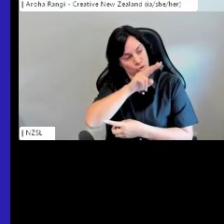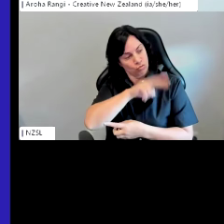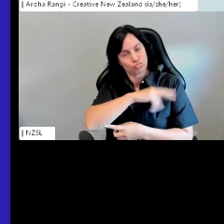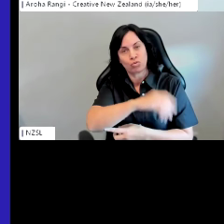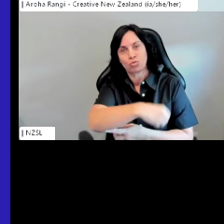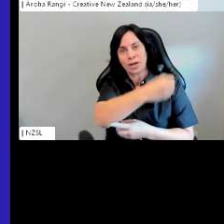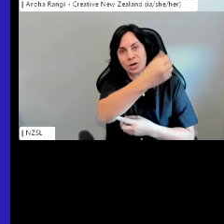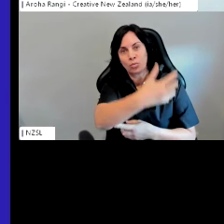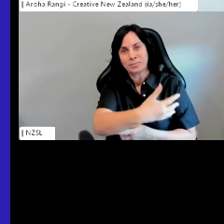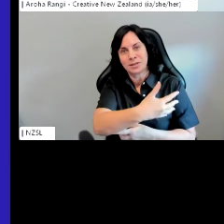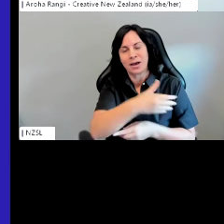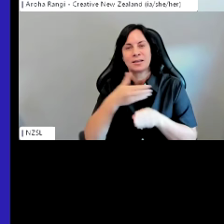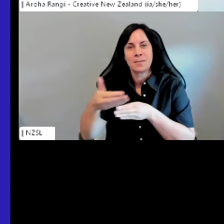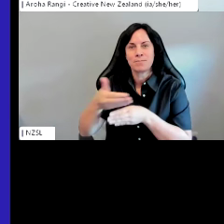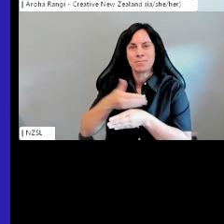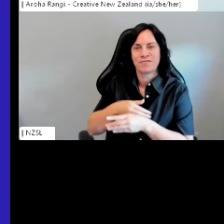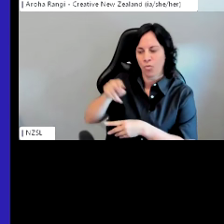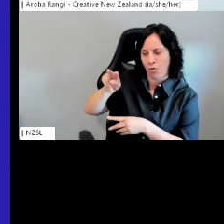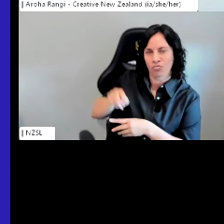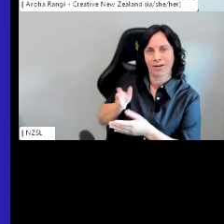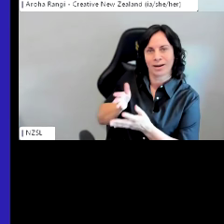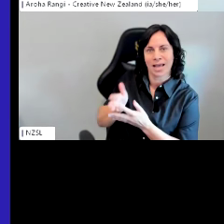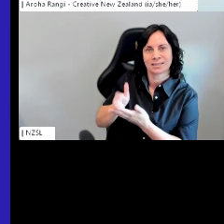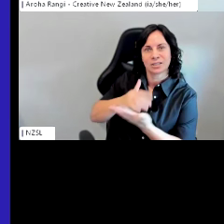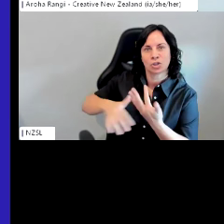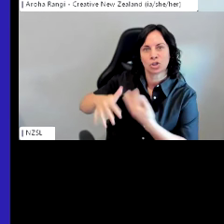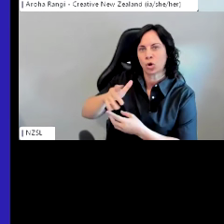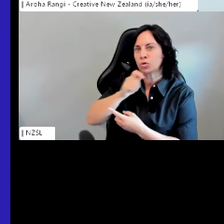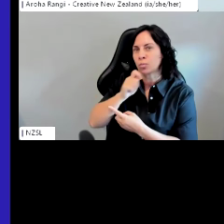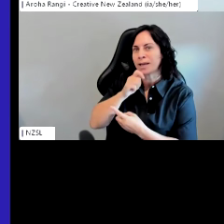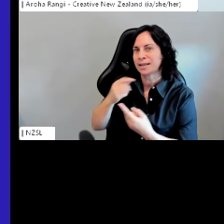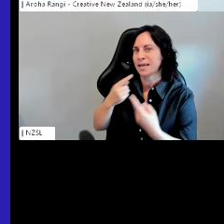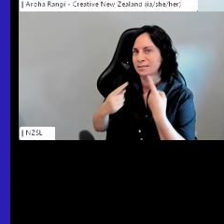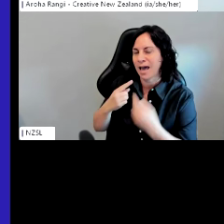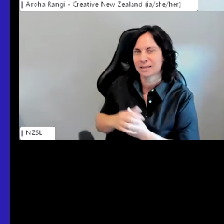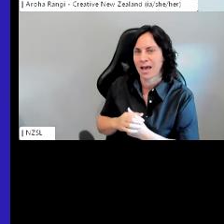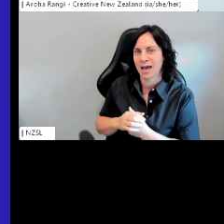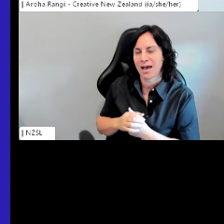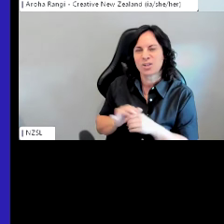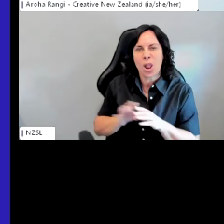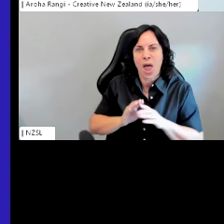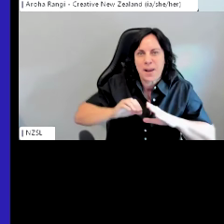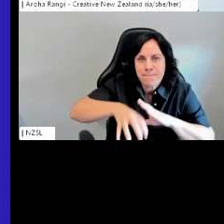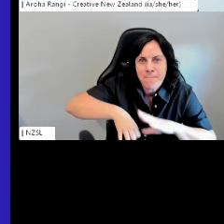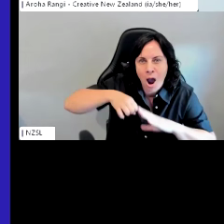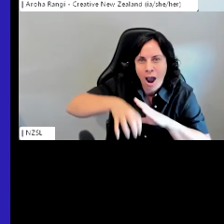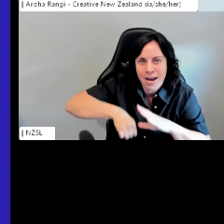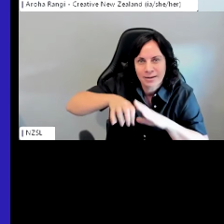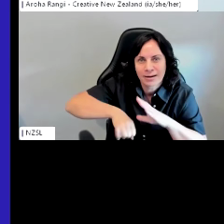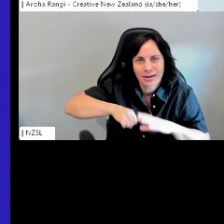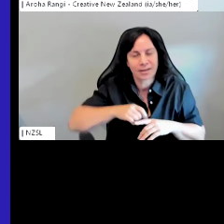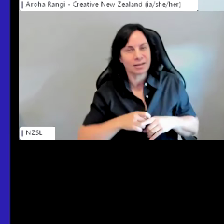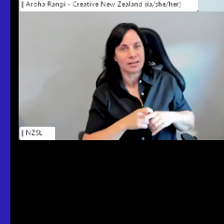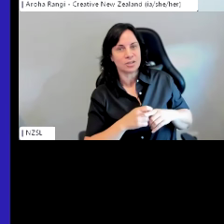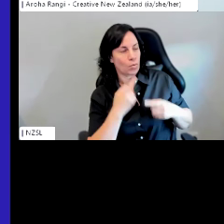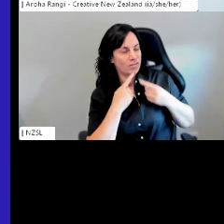social media data. So, um, they are they're mining all the available data that's on people's websites